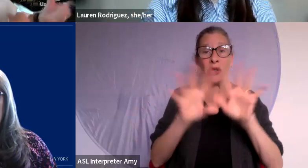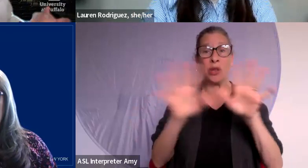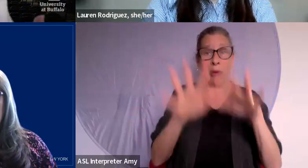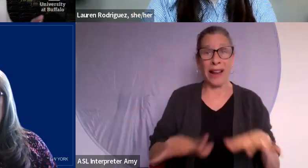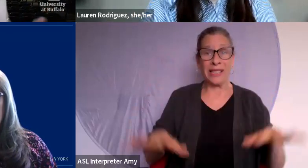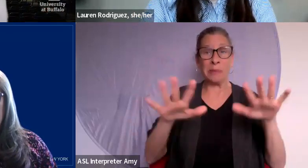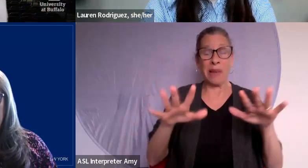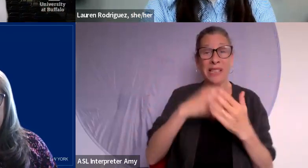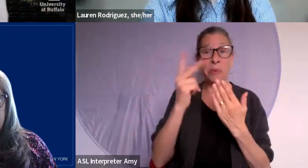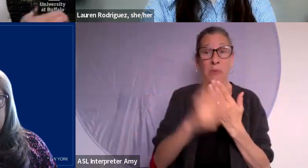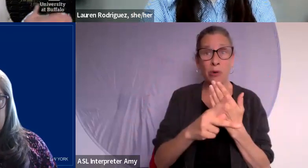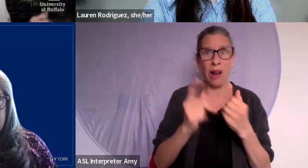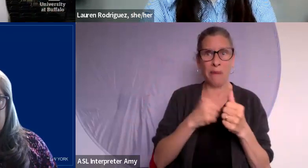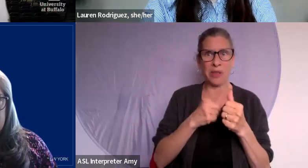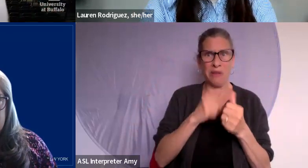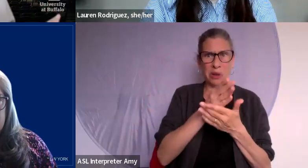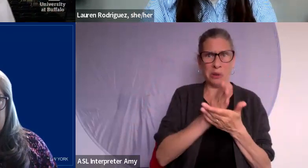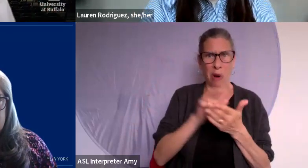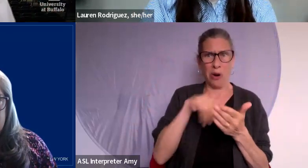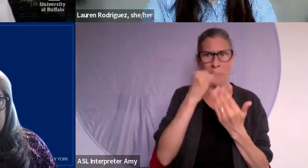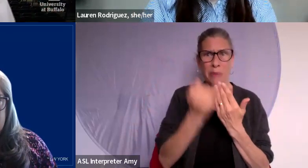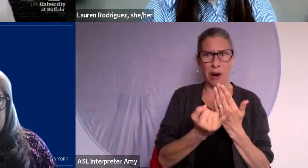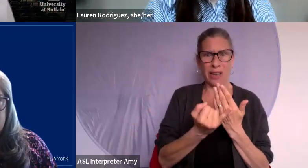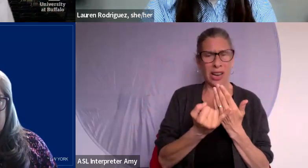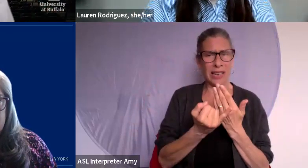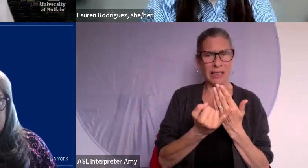phase of the project that is out of scope and will not be